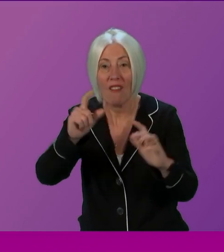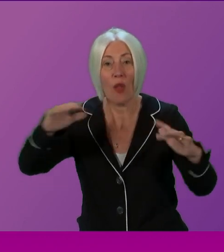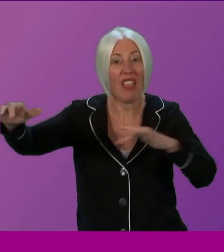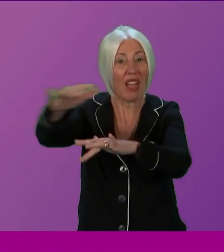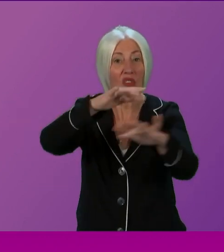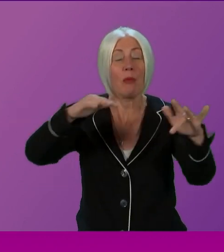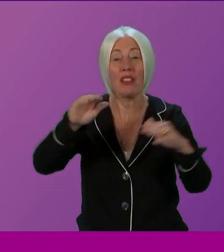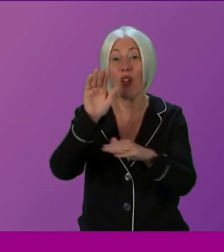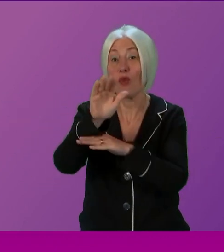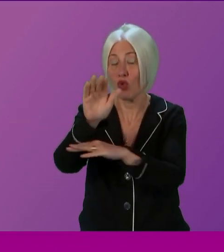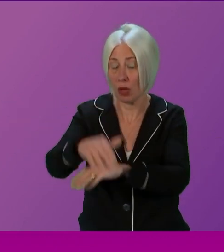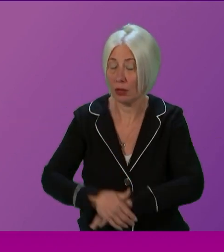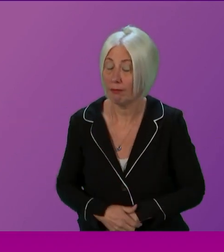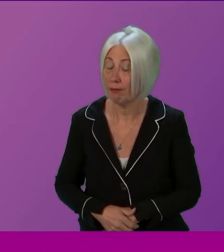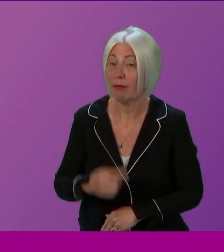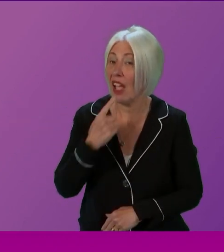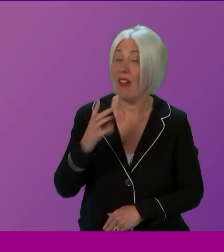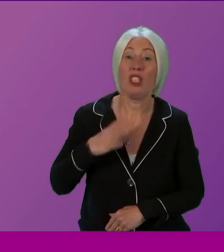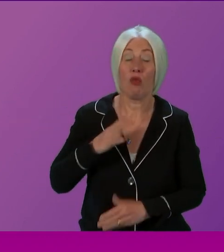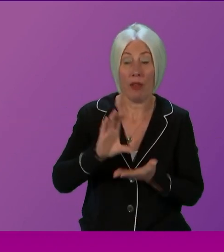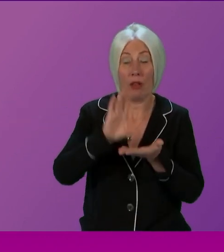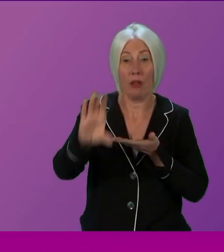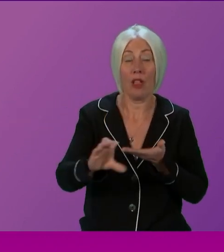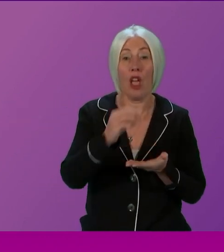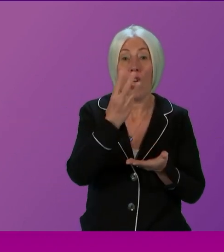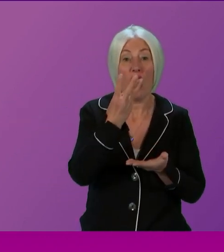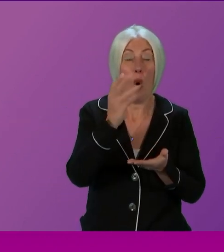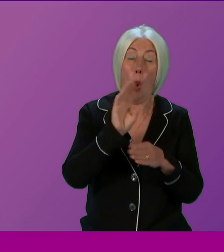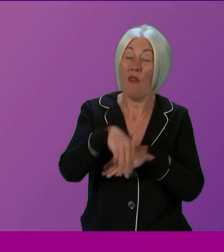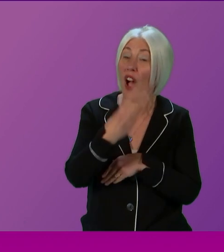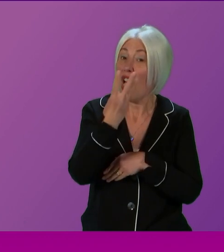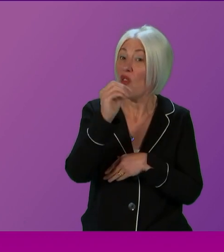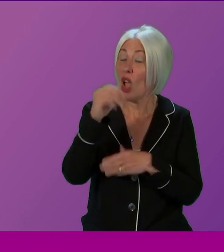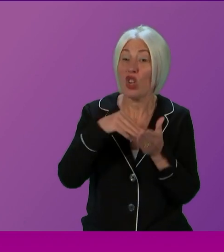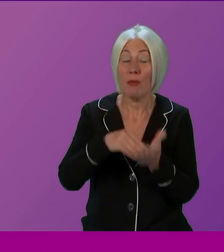As I said, we have already allocated more than £300 million to heat, energy efficiency